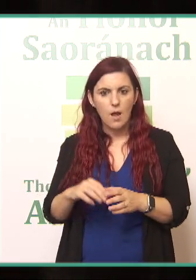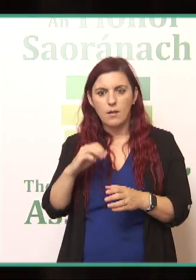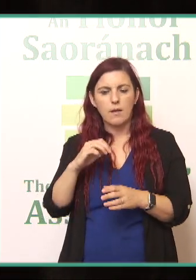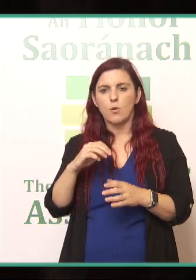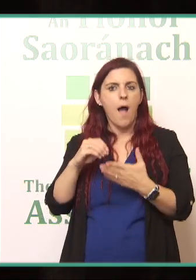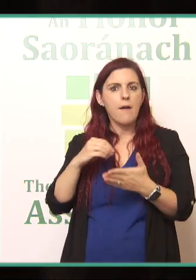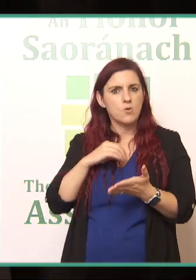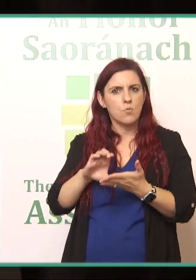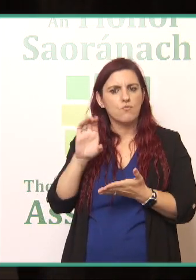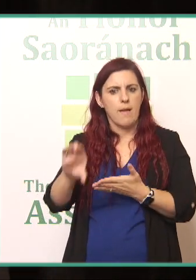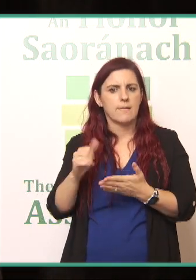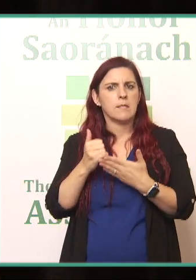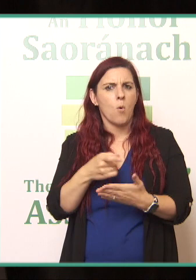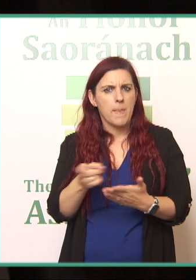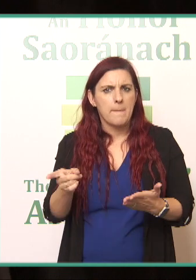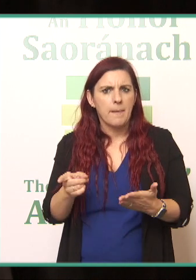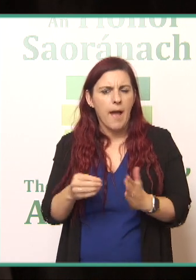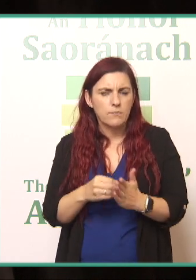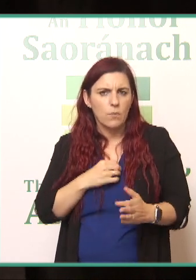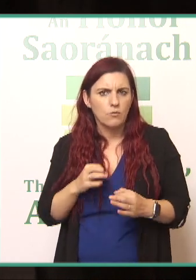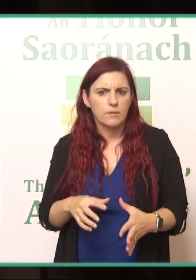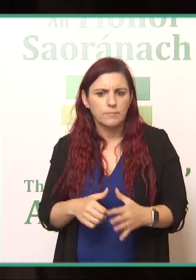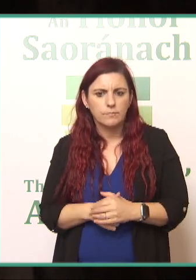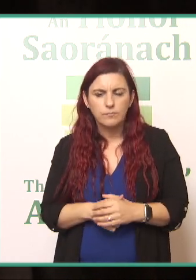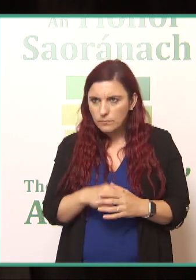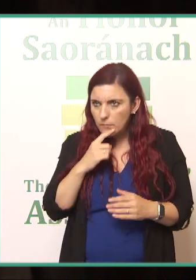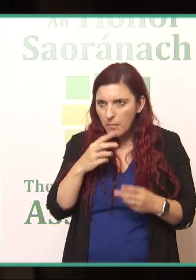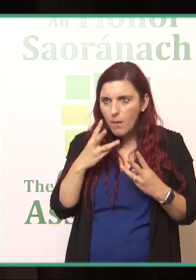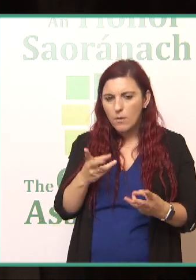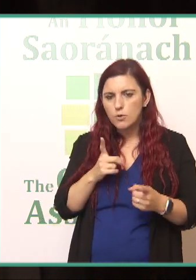why we're having to support this but there is an appetite and again we never tell the farmers what